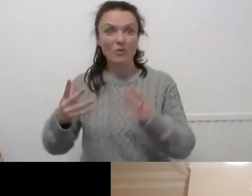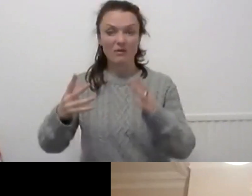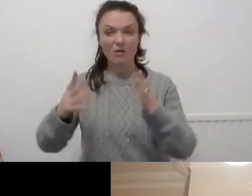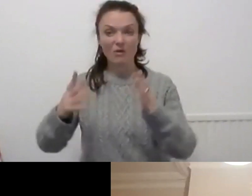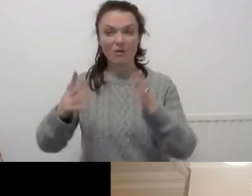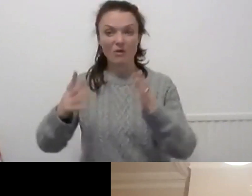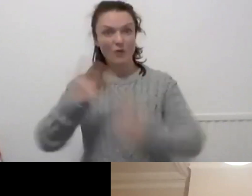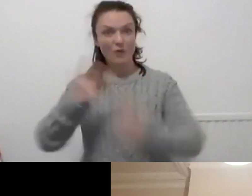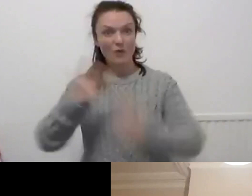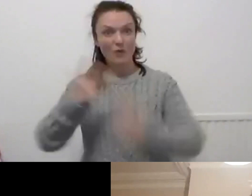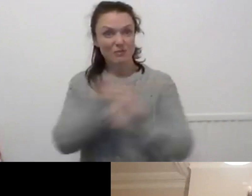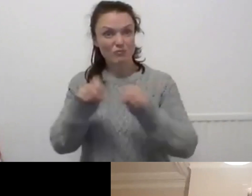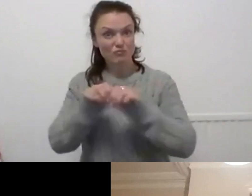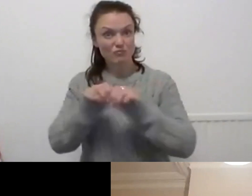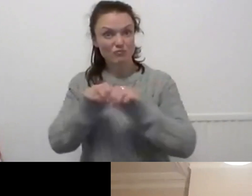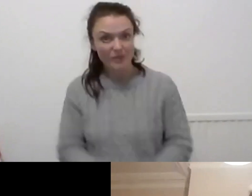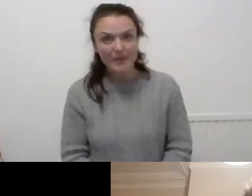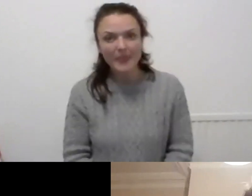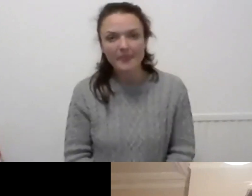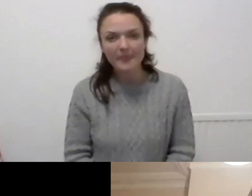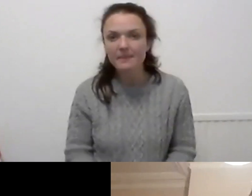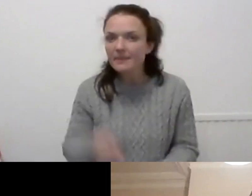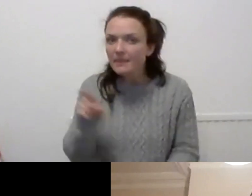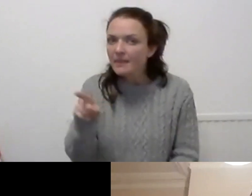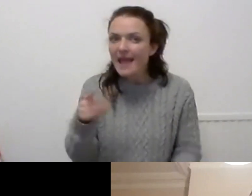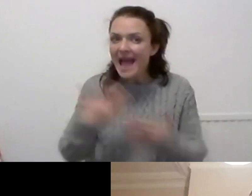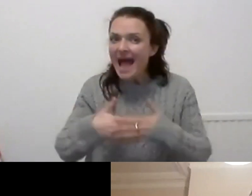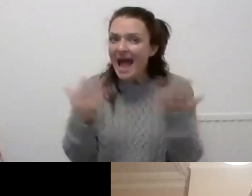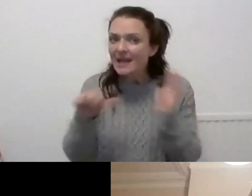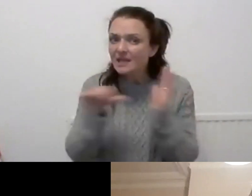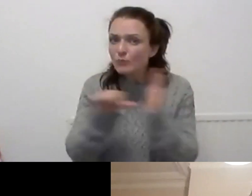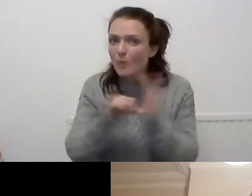But surely, there been any problems with vaccine supply delivery?